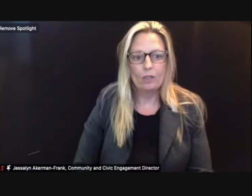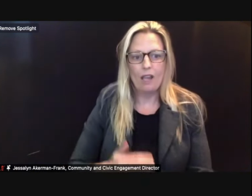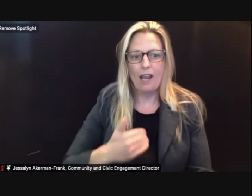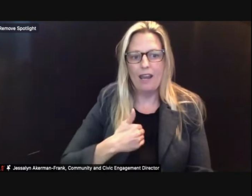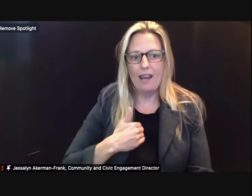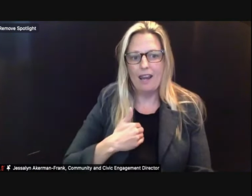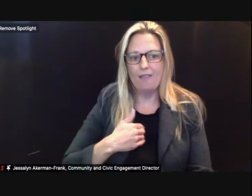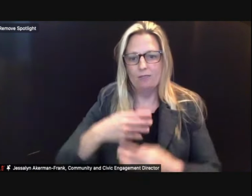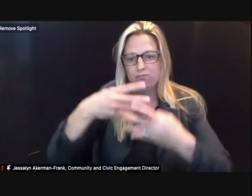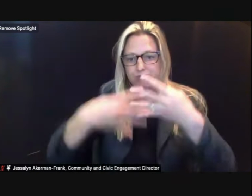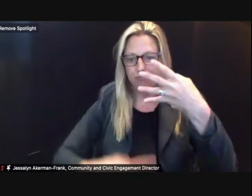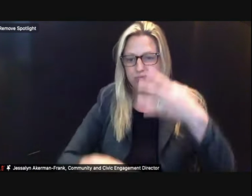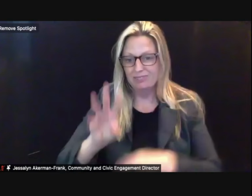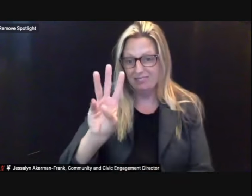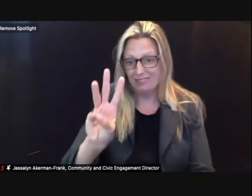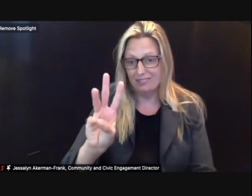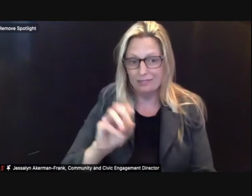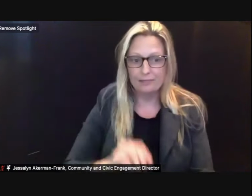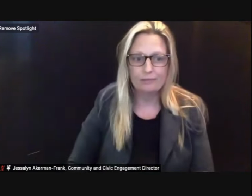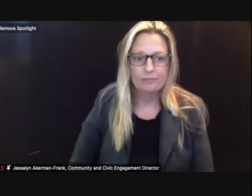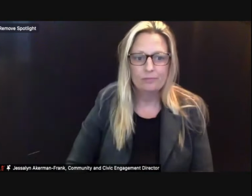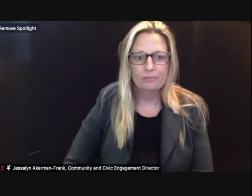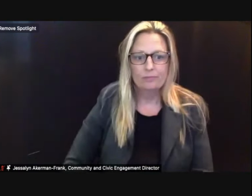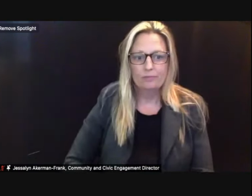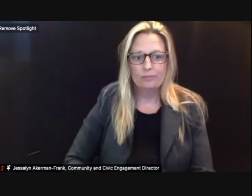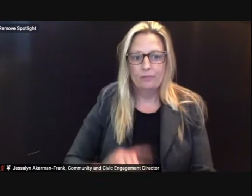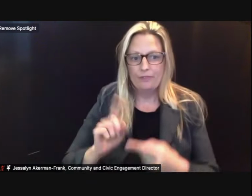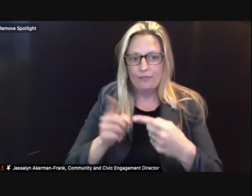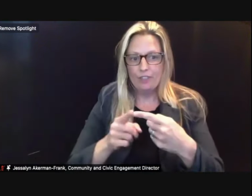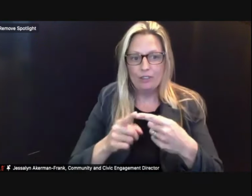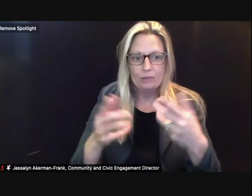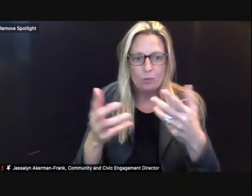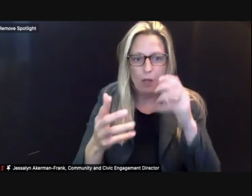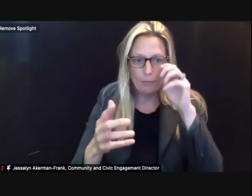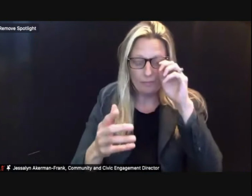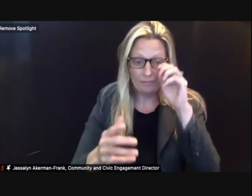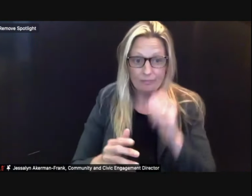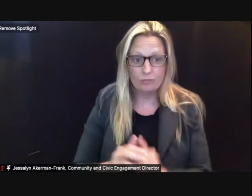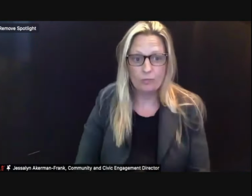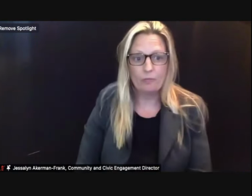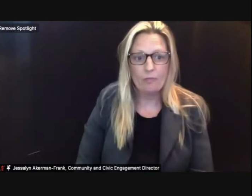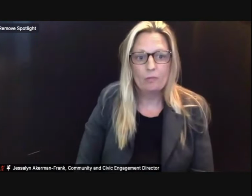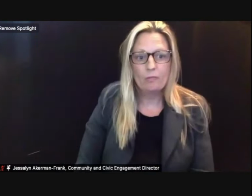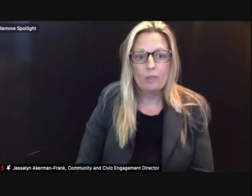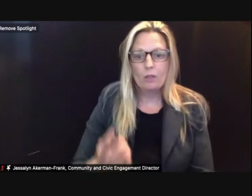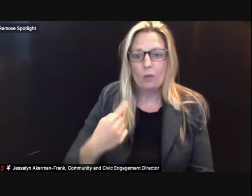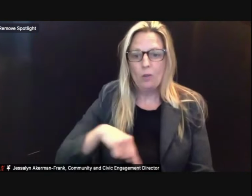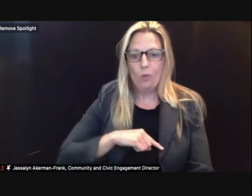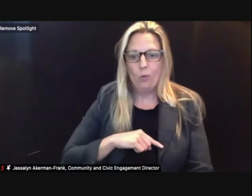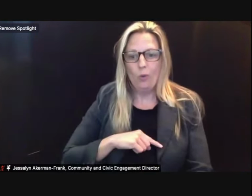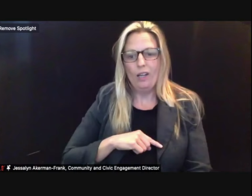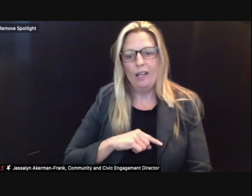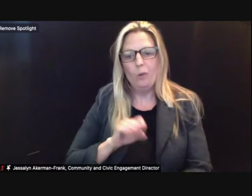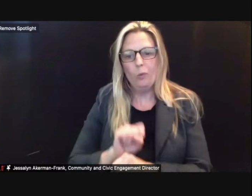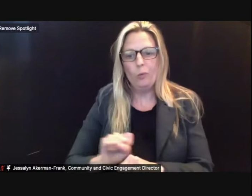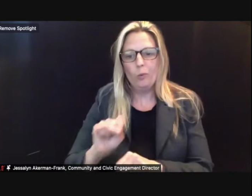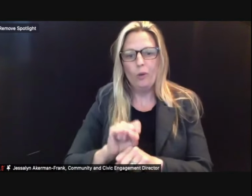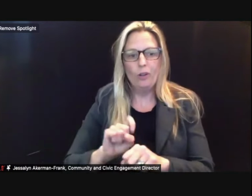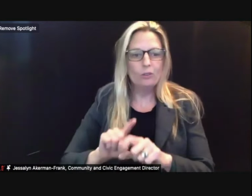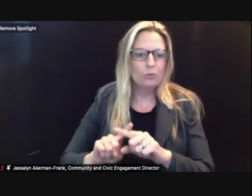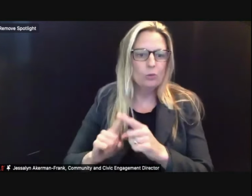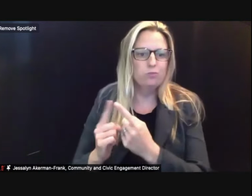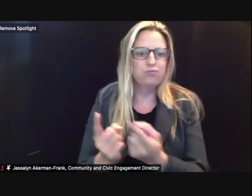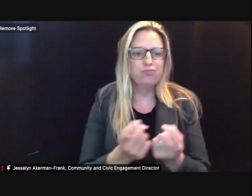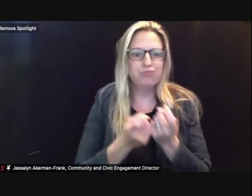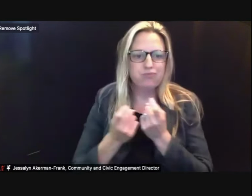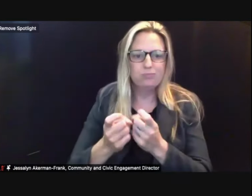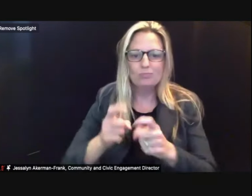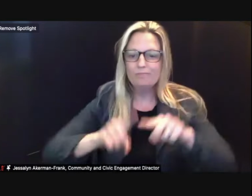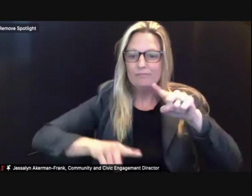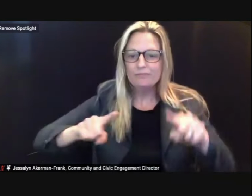I have six activities. First, we worked to recruit diverse community